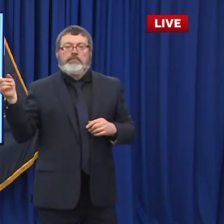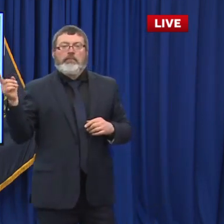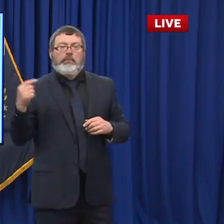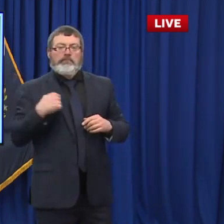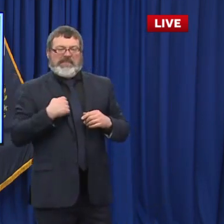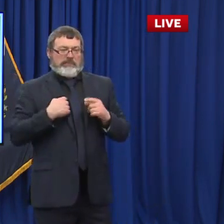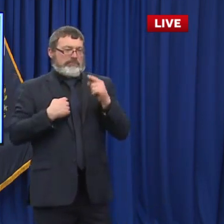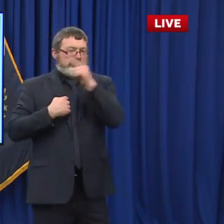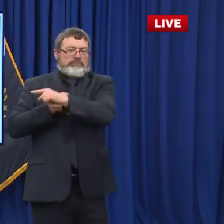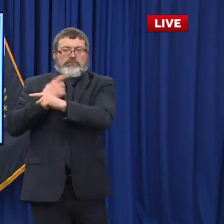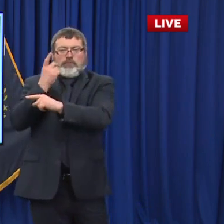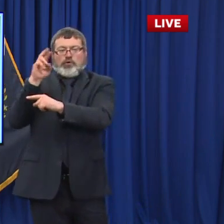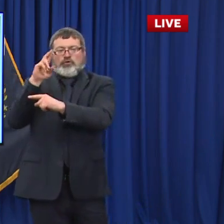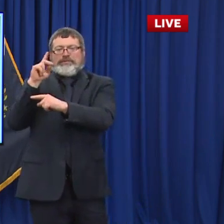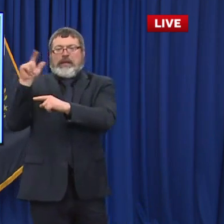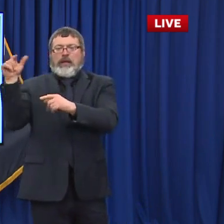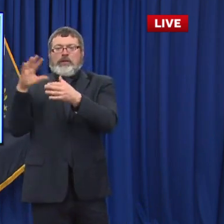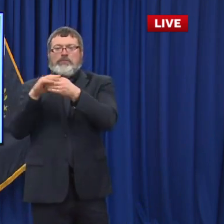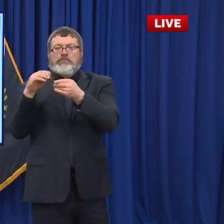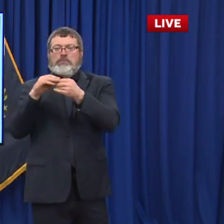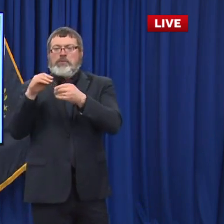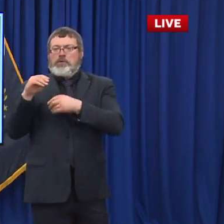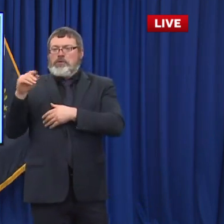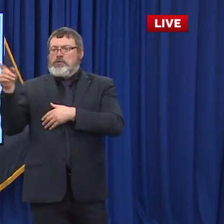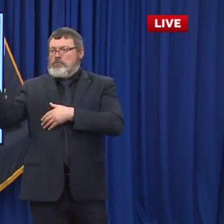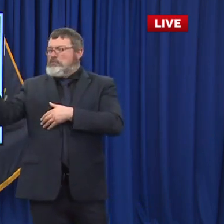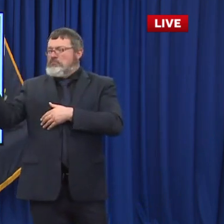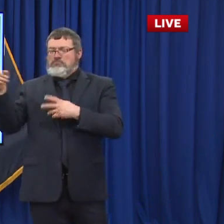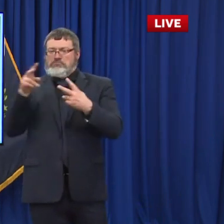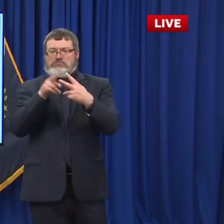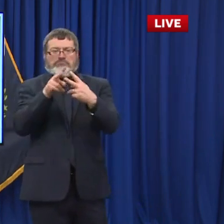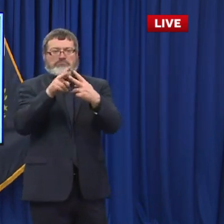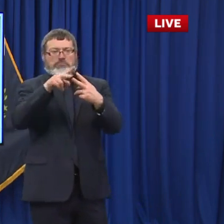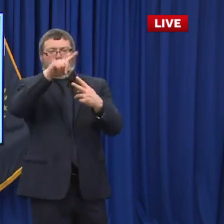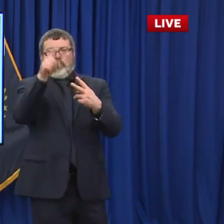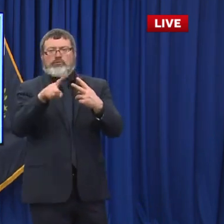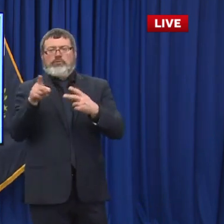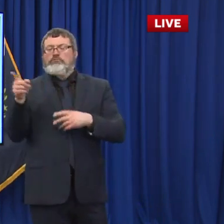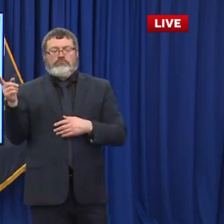WELL, THANK YOU. I’M YOU KNOW, I’M GONNA ACTUALLY ASK DR. DALY. I’M SHE’S ON THE FRONT LINES.